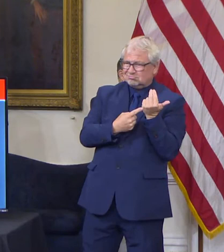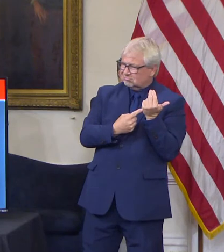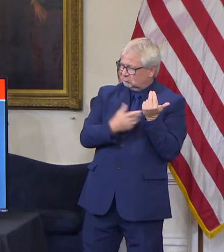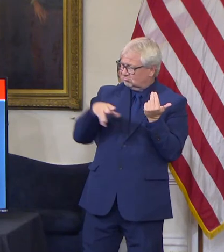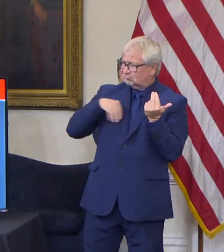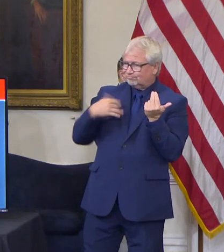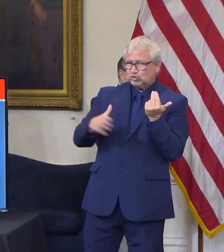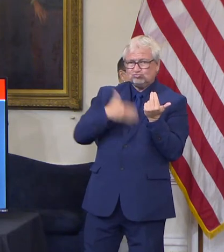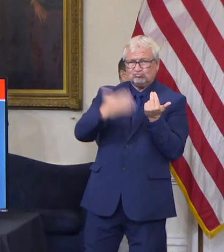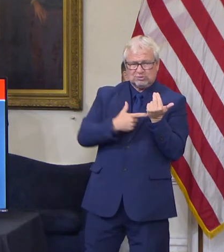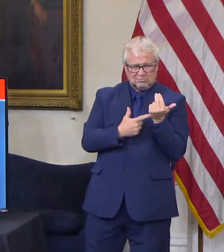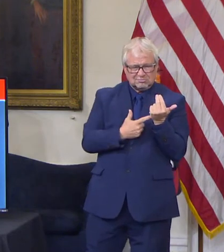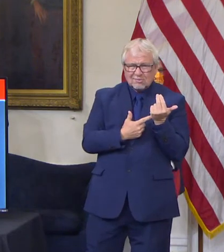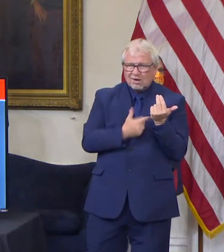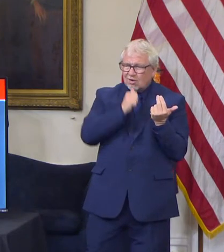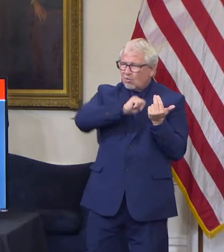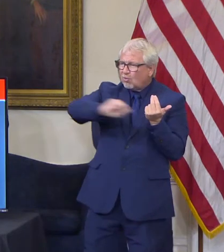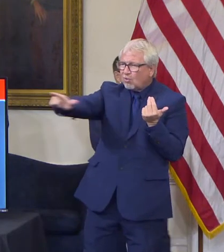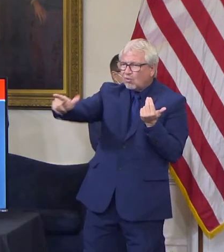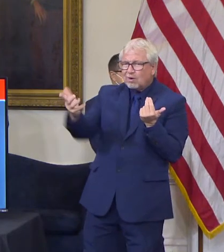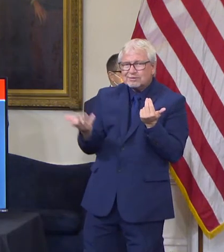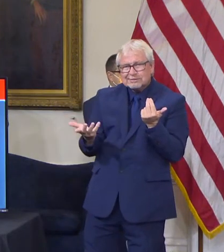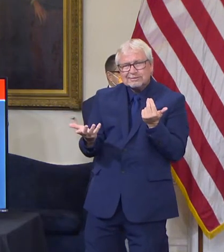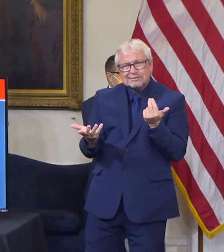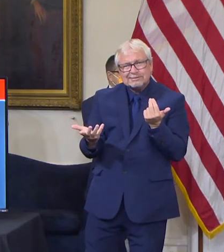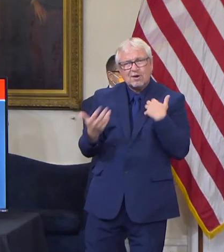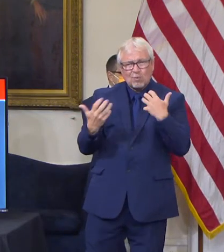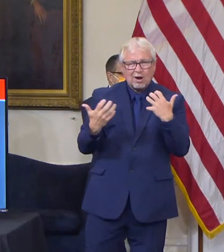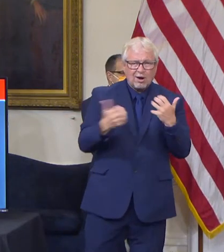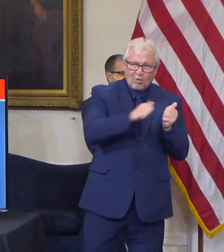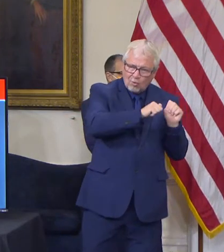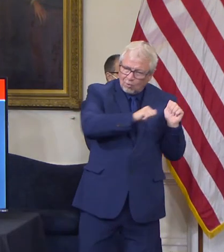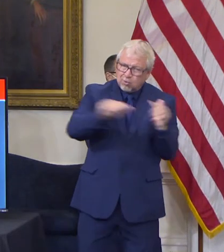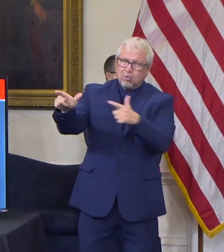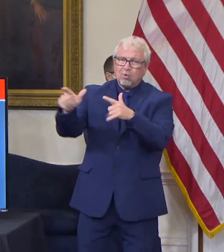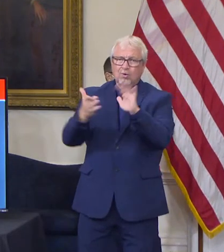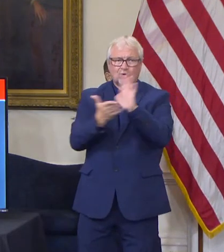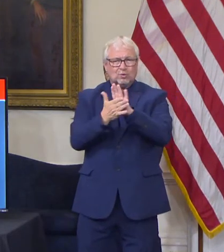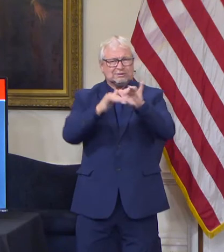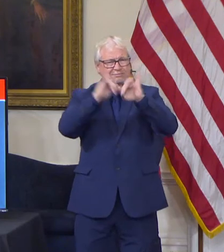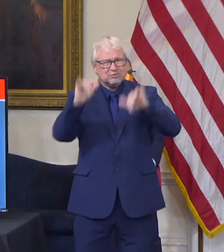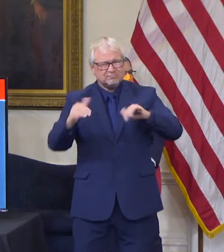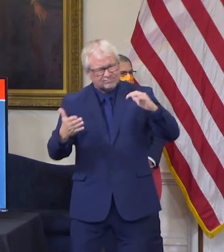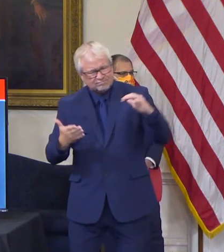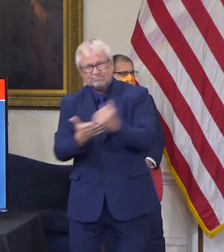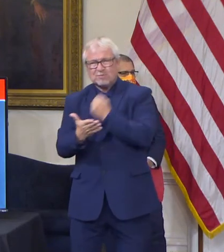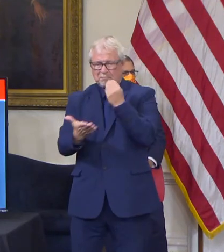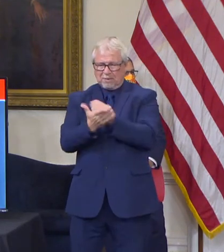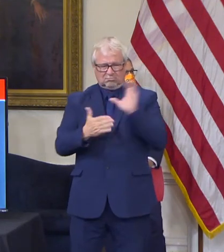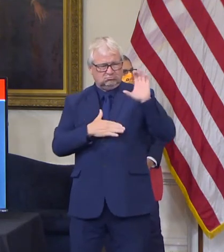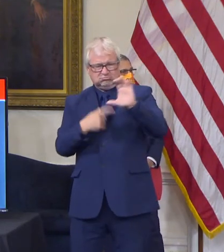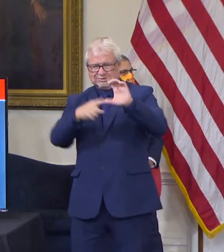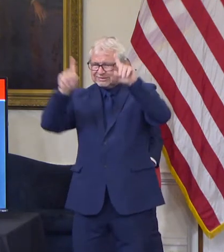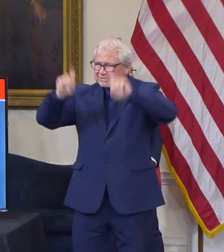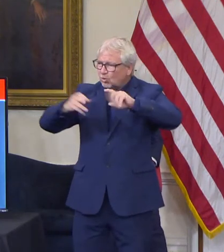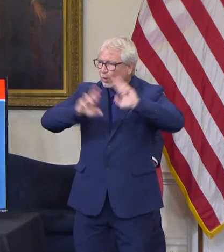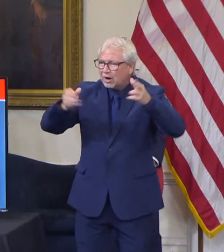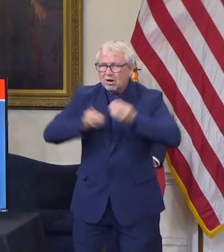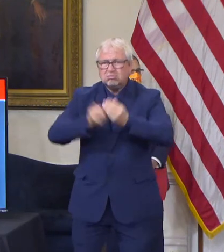Today we are again urging every school system to take advantage has an